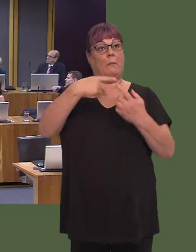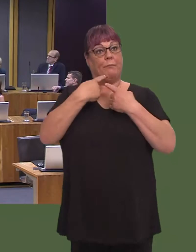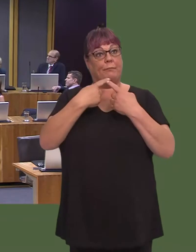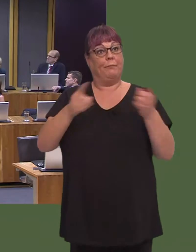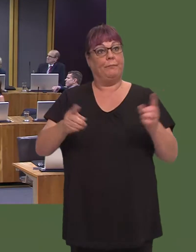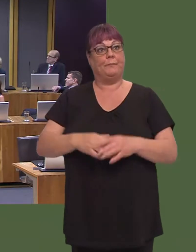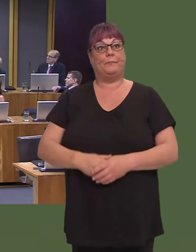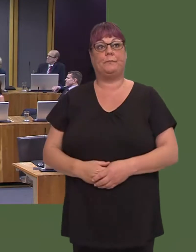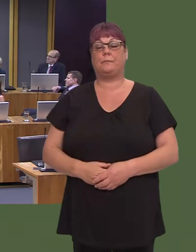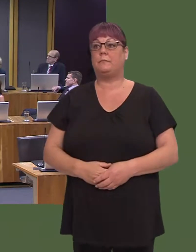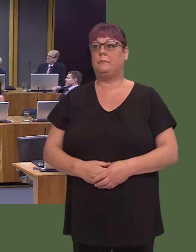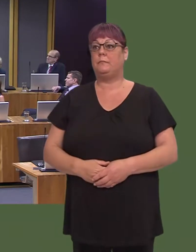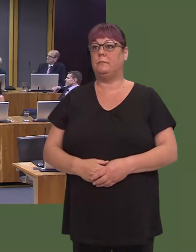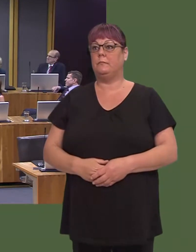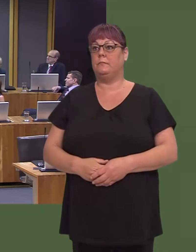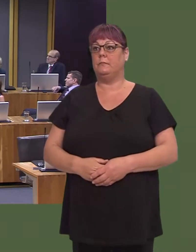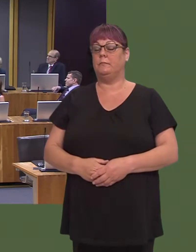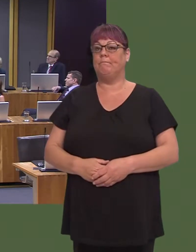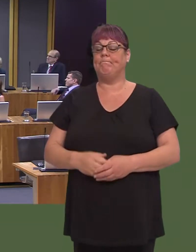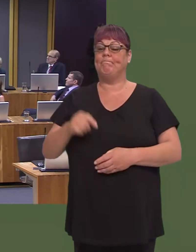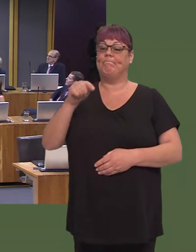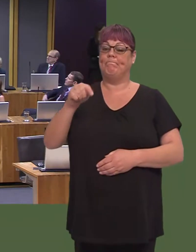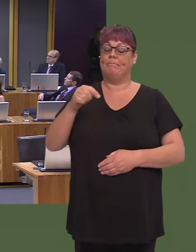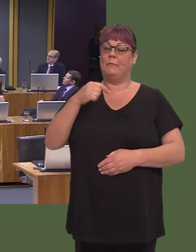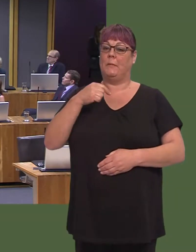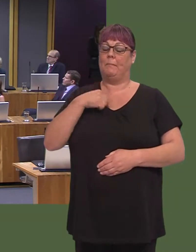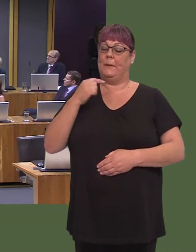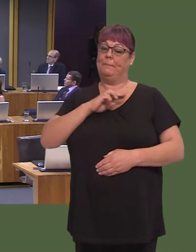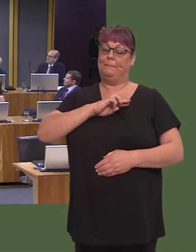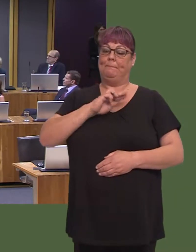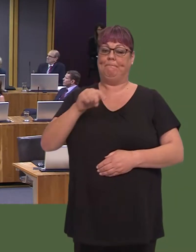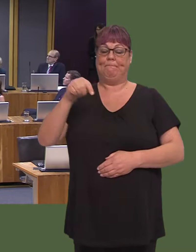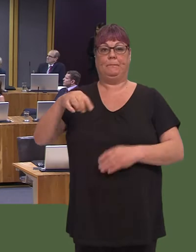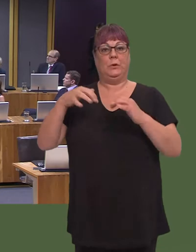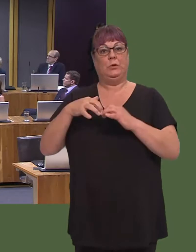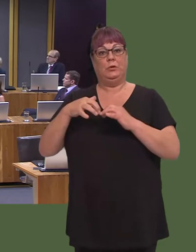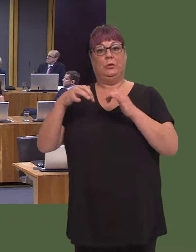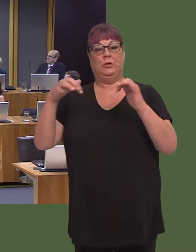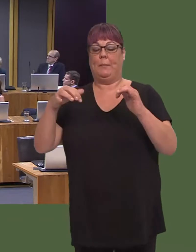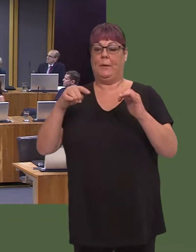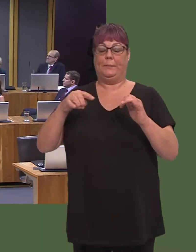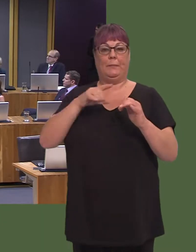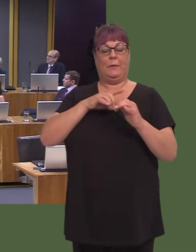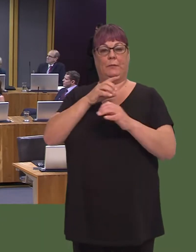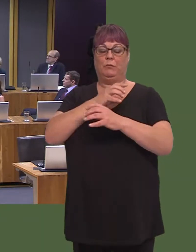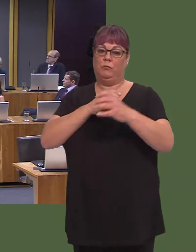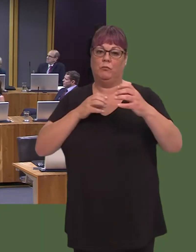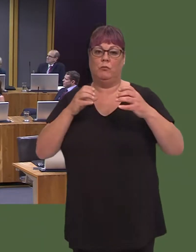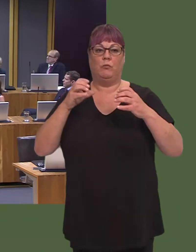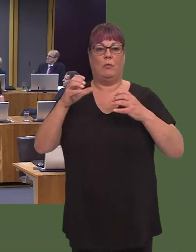respond to immediately life-threatening or red calls within eight minutes. In August,